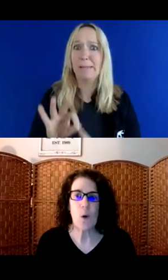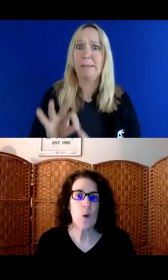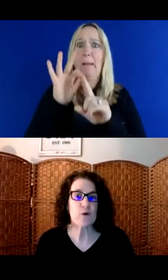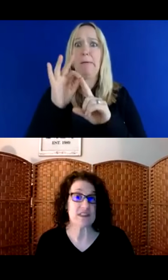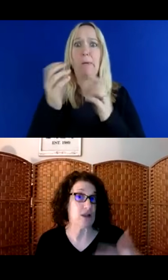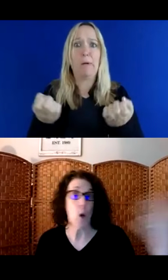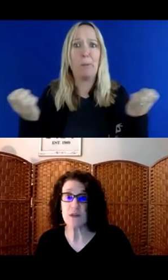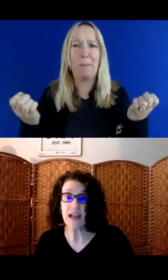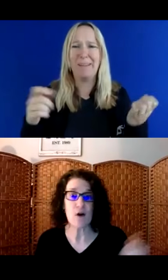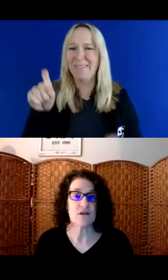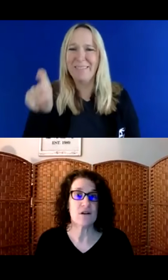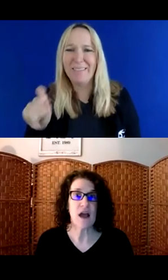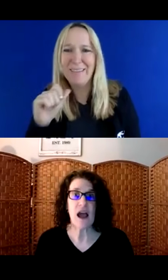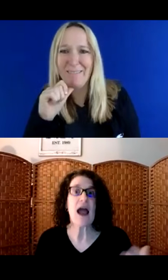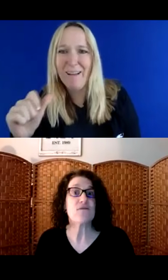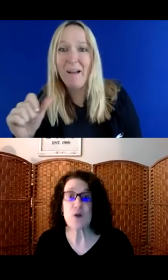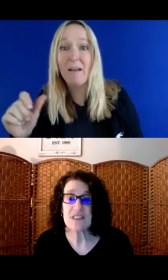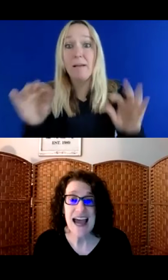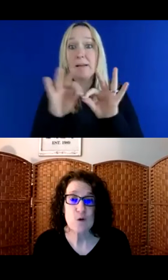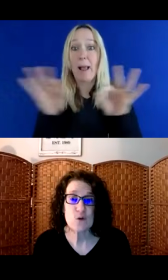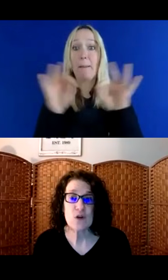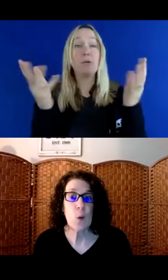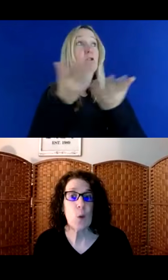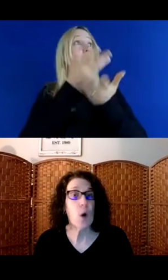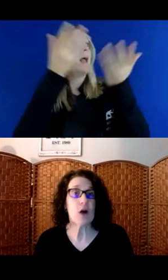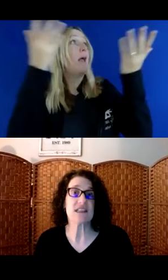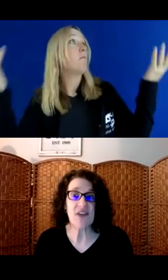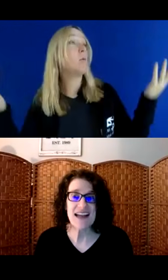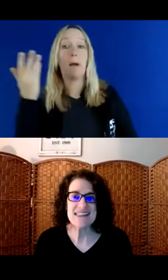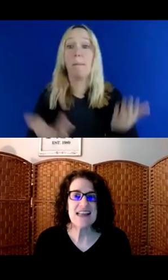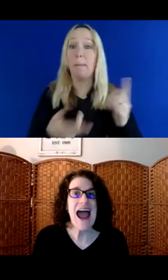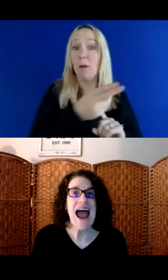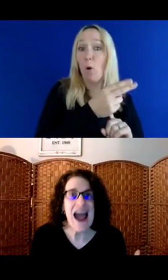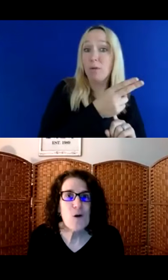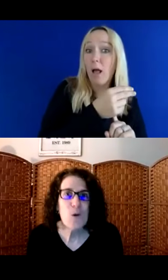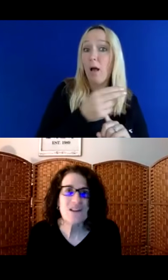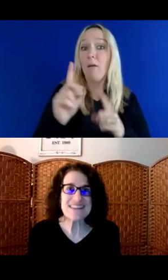whether it's a hotel, a friend's house, or on a device. How cool is that?